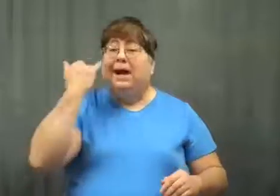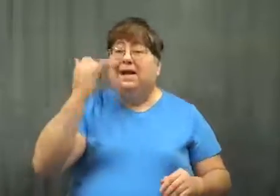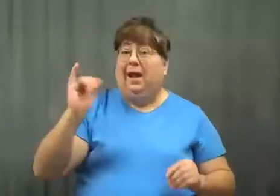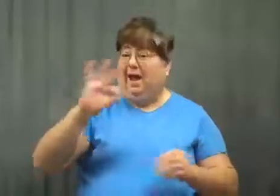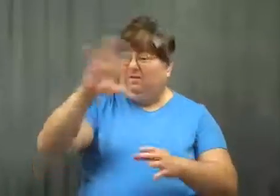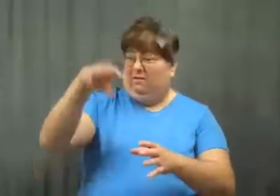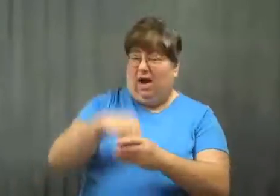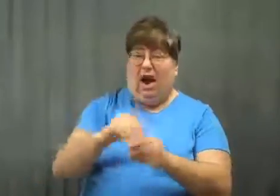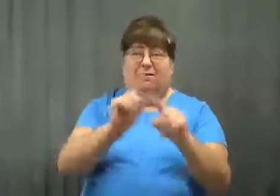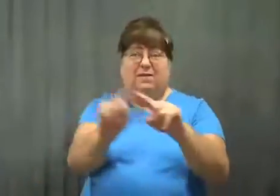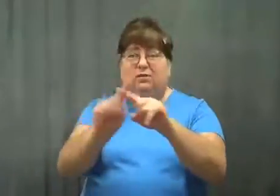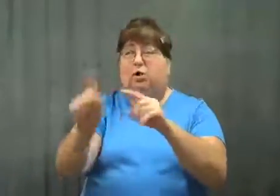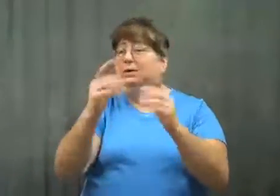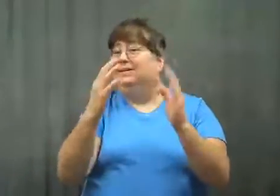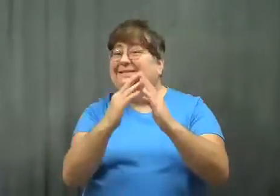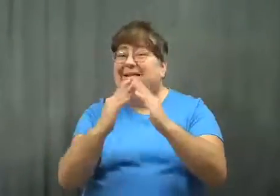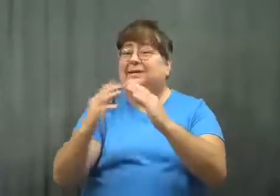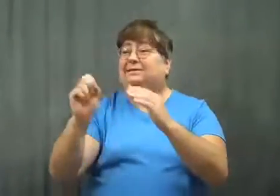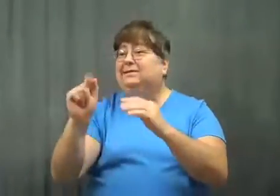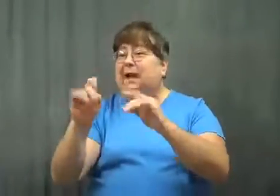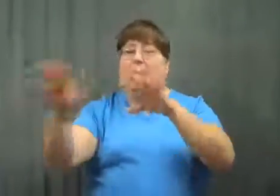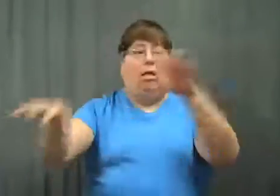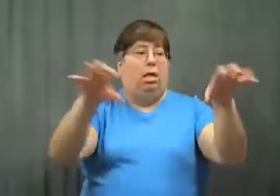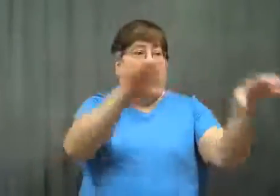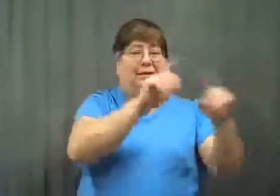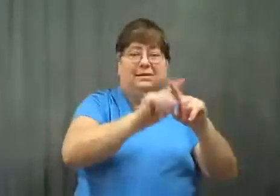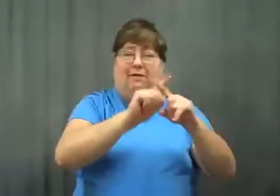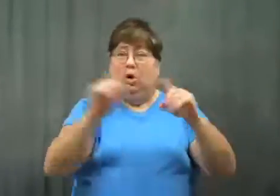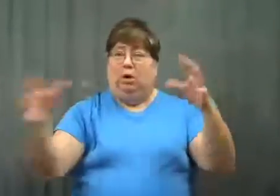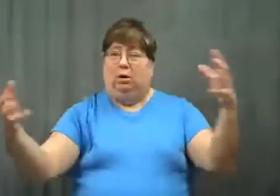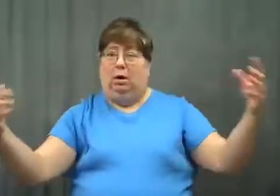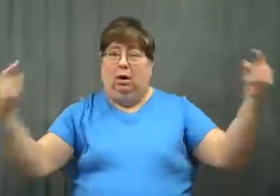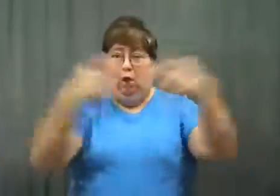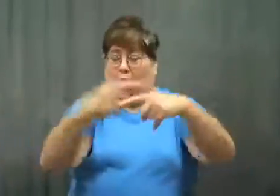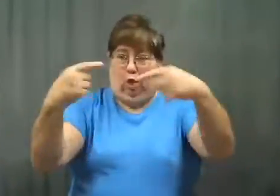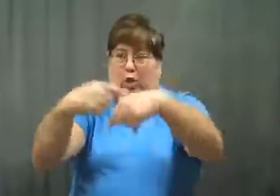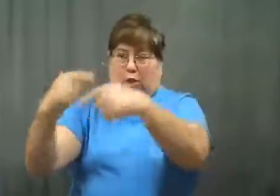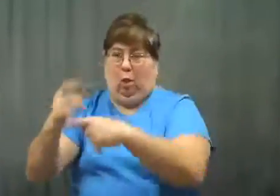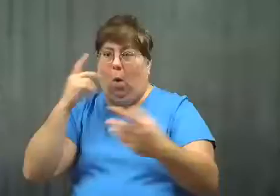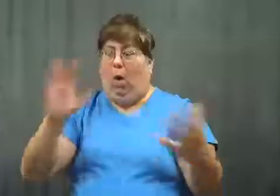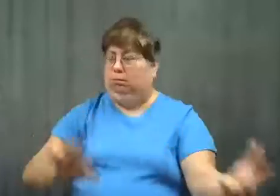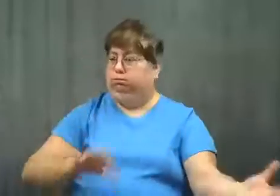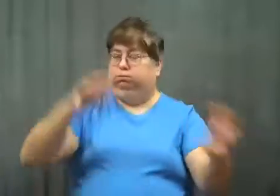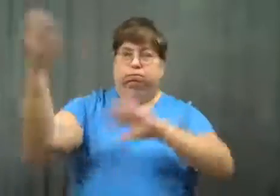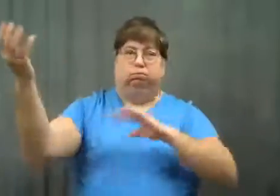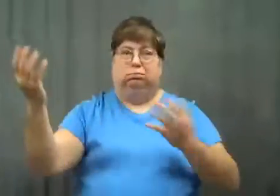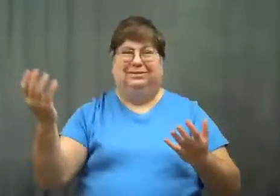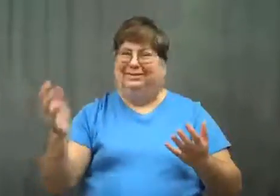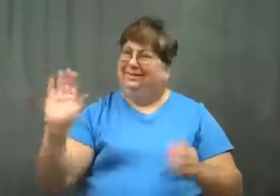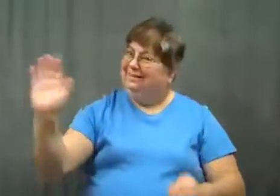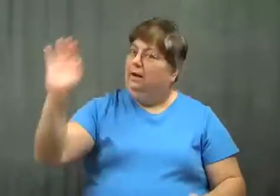but if all these different jurisdictions are involved, it will cause confusion.